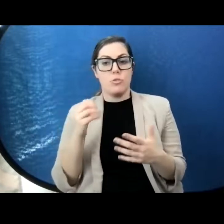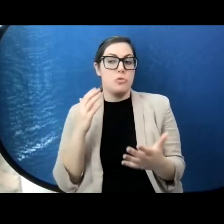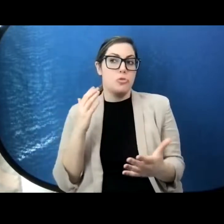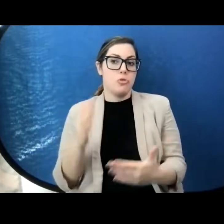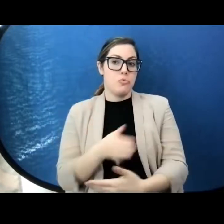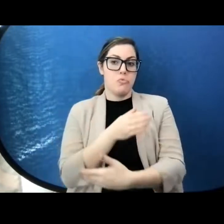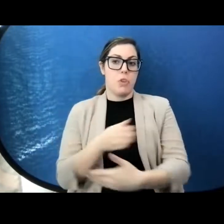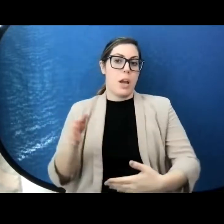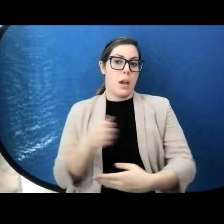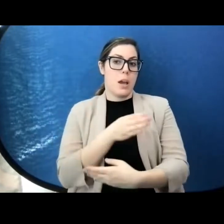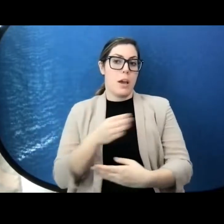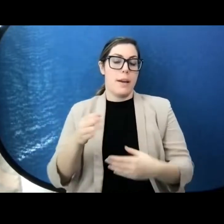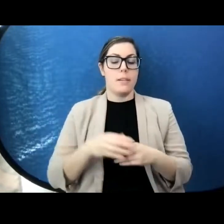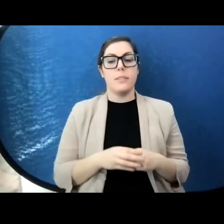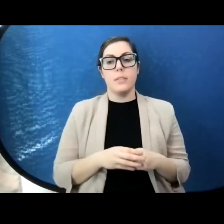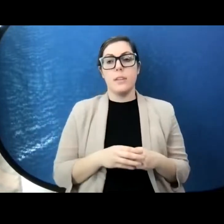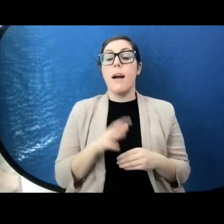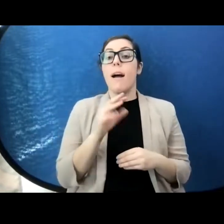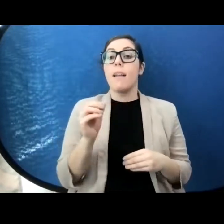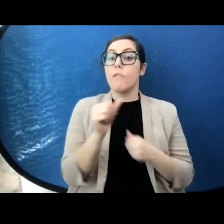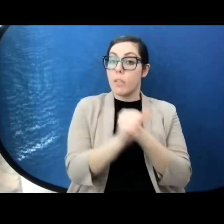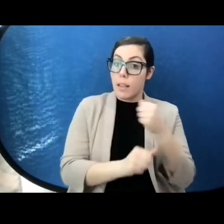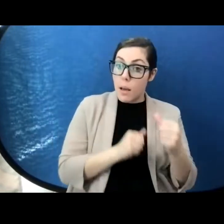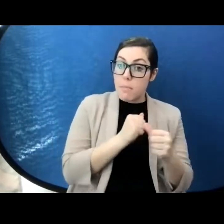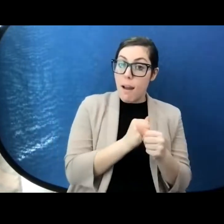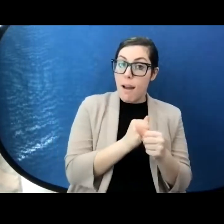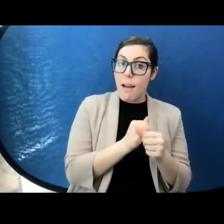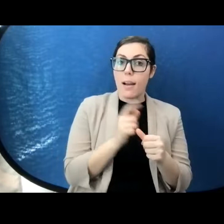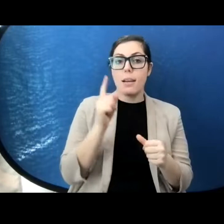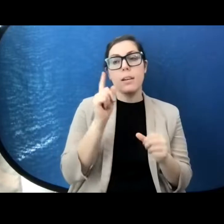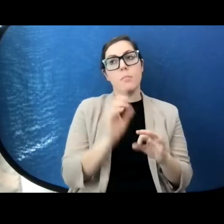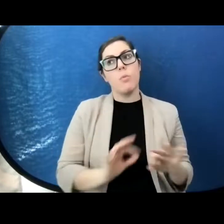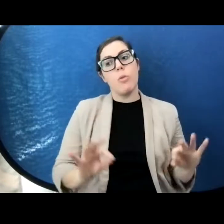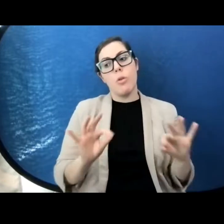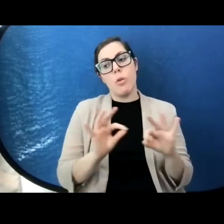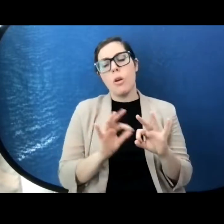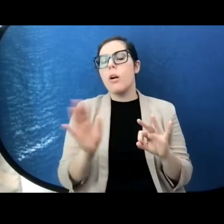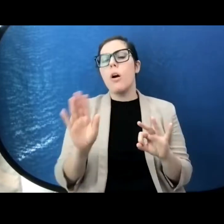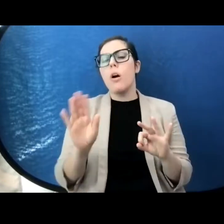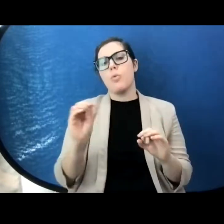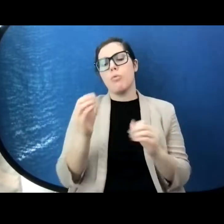and even for the alum, I think it's important, there's no age restriction on the alumni of